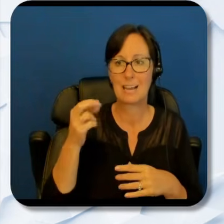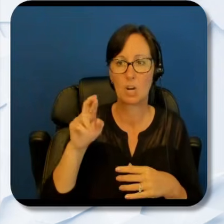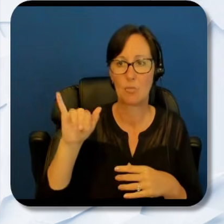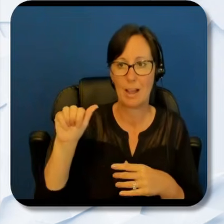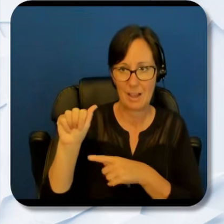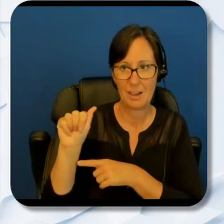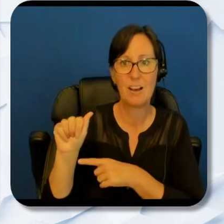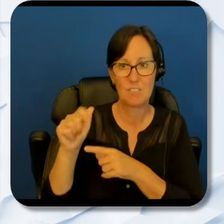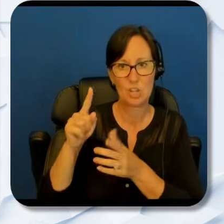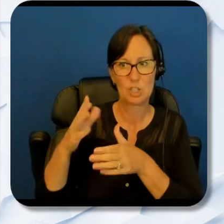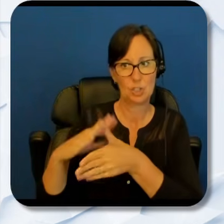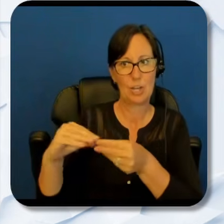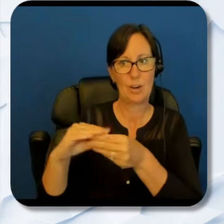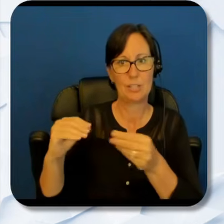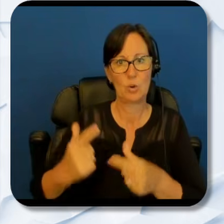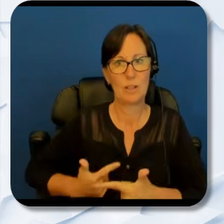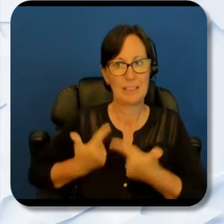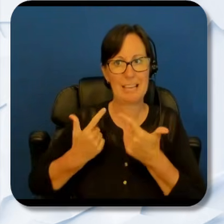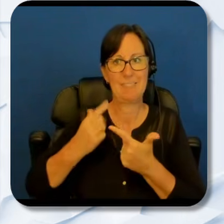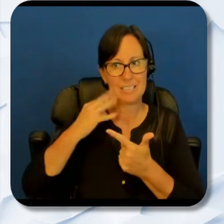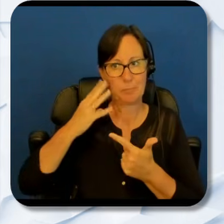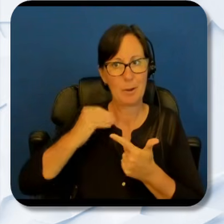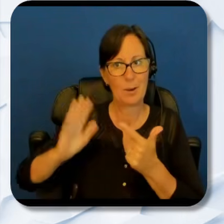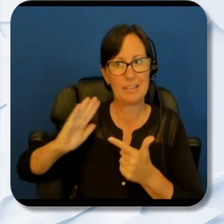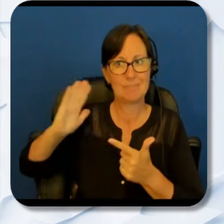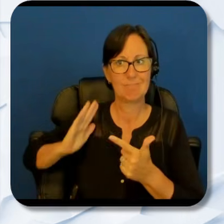for sharing your lived experience. It is truly an